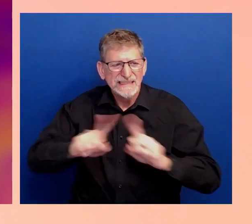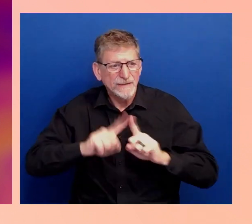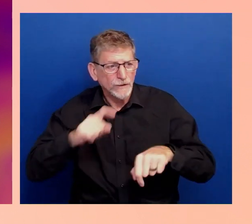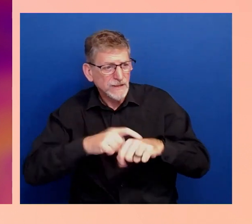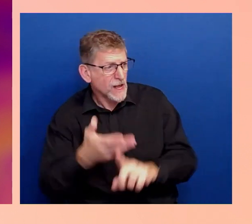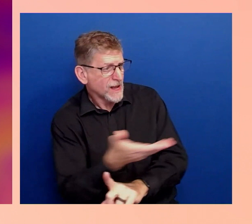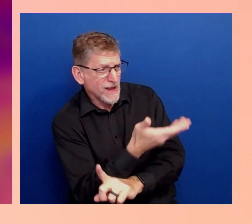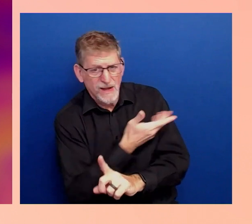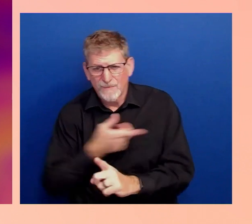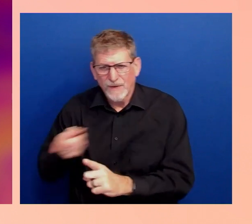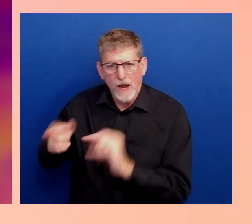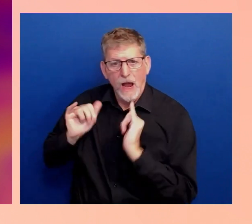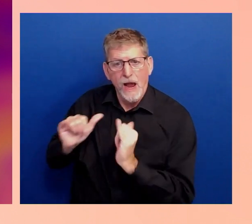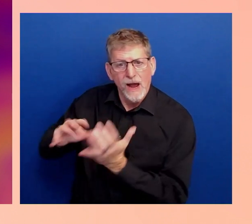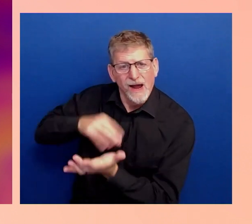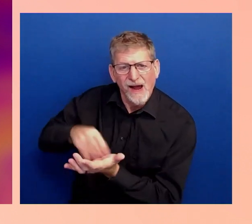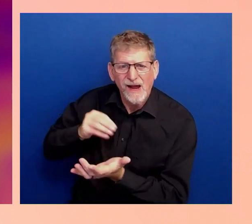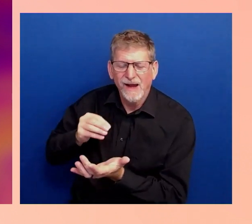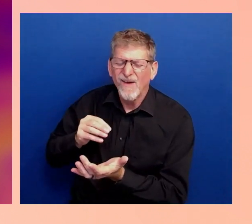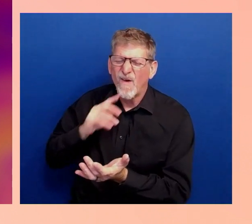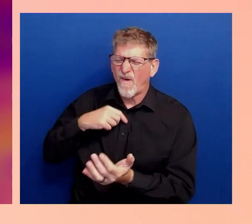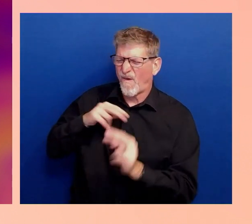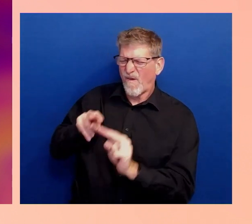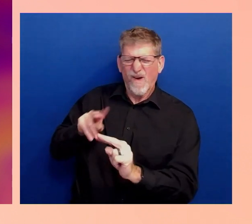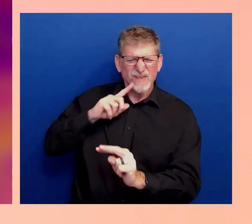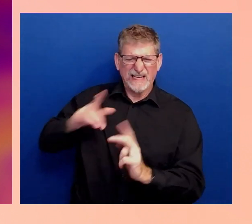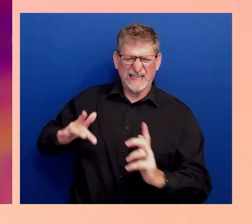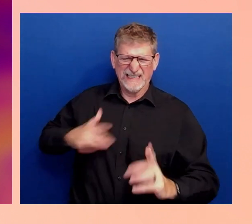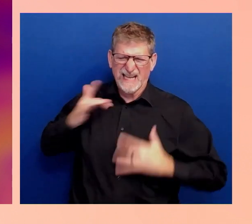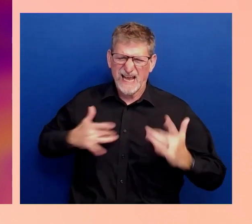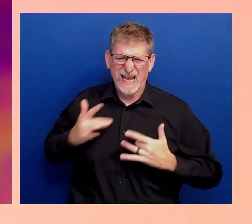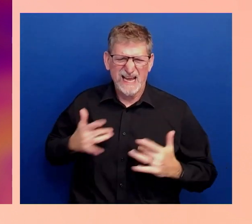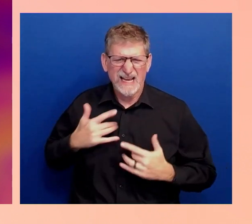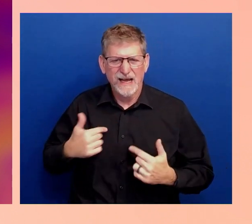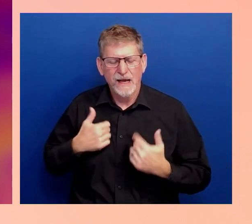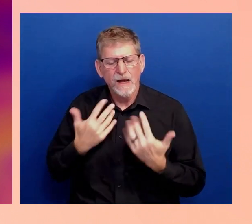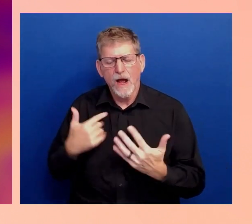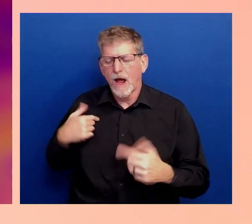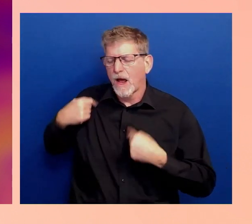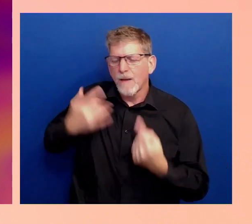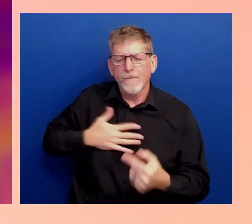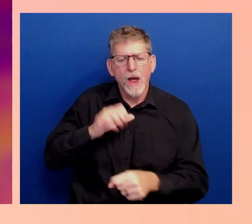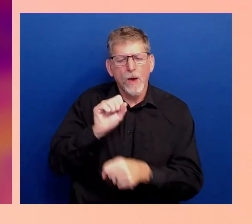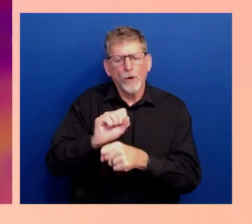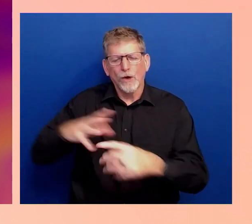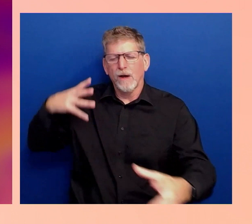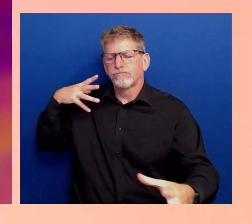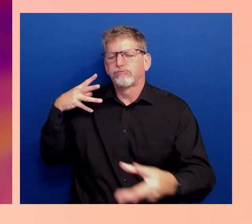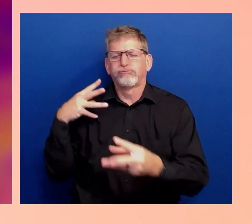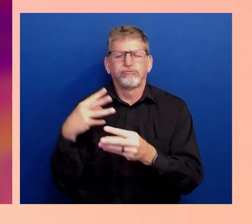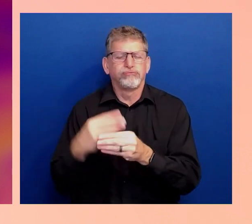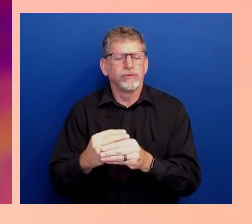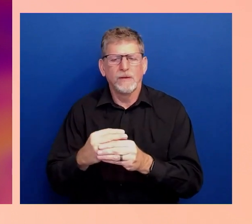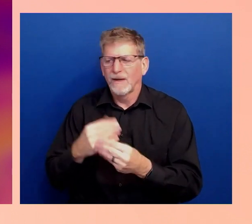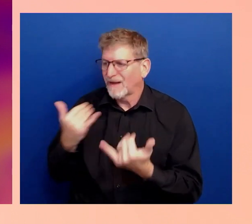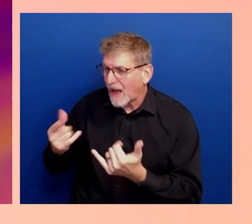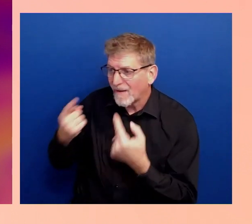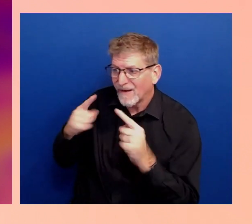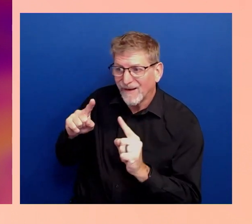waiting my whole career for tech to be where it is today. I'm very excited about that. I tell my students, I don't even know what you're going to be doing.